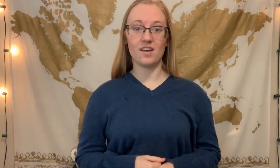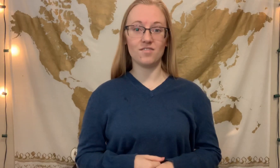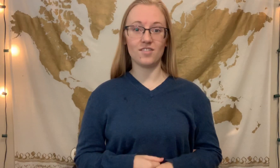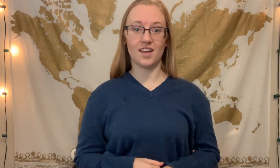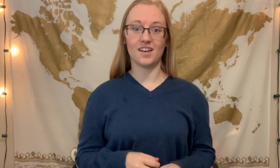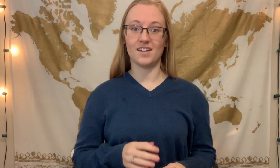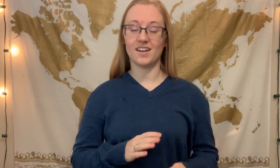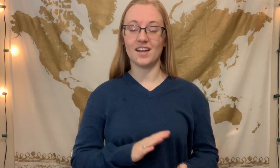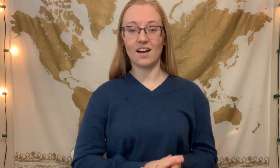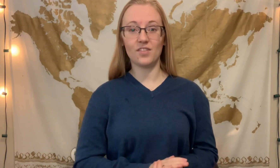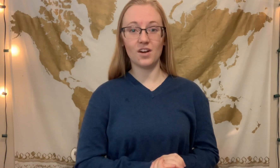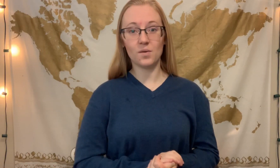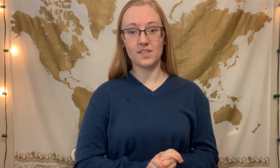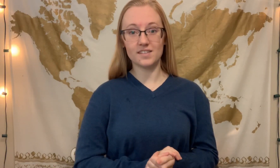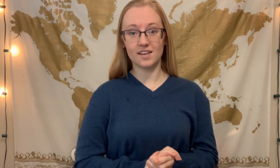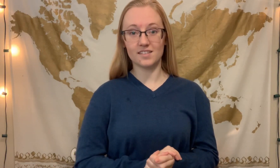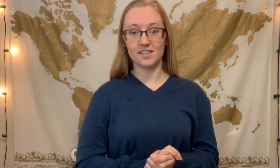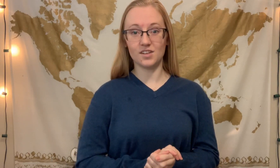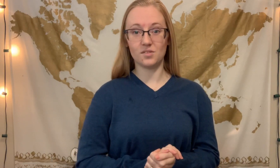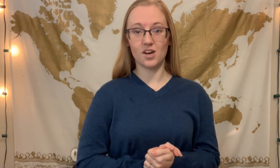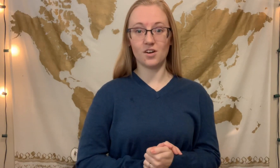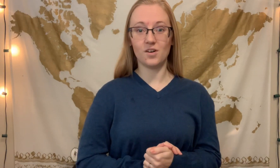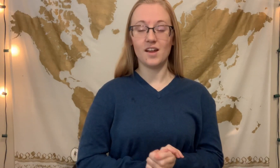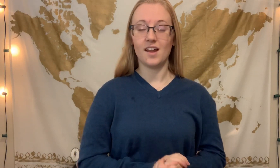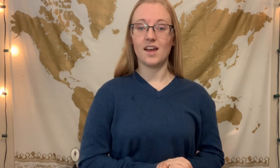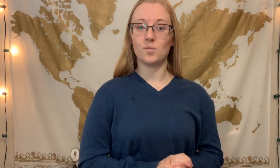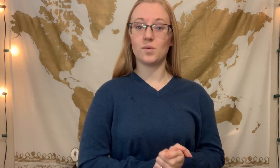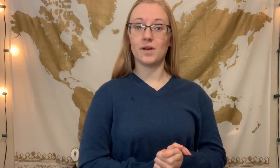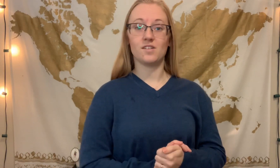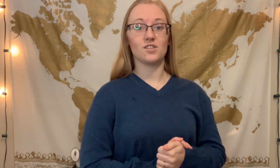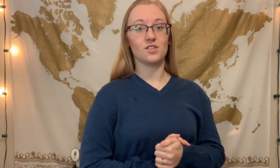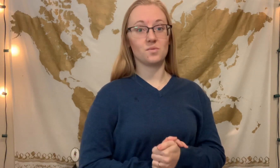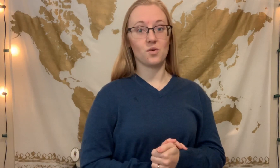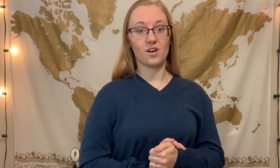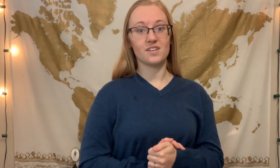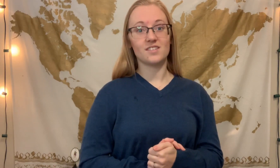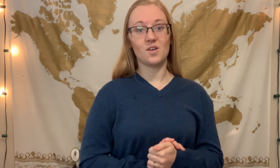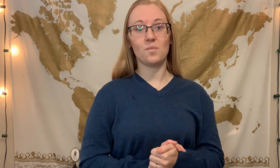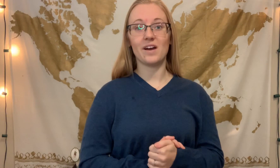and get out there with the signs that you know and prepare to learn more. So by